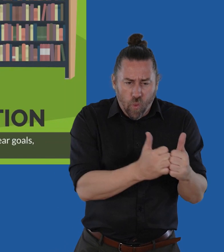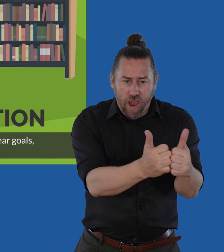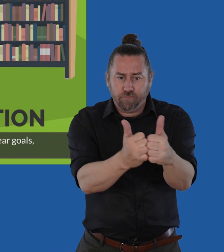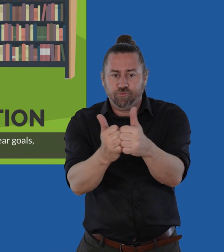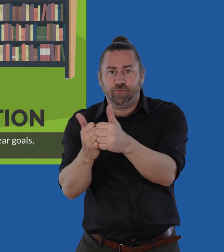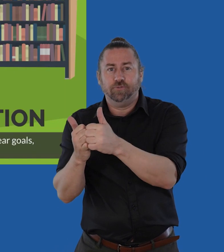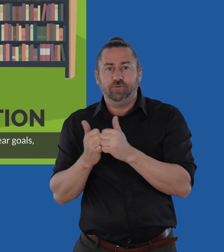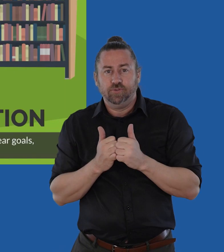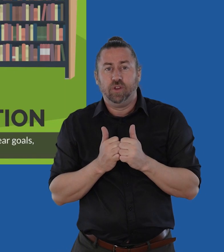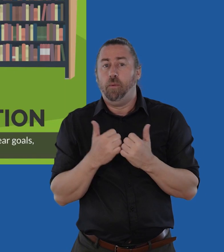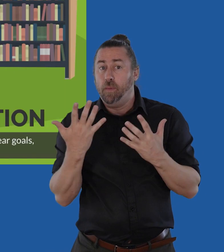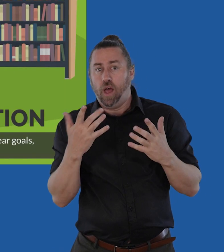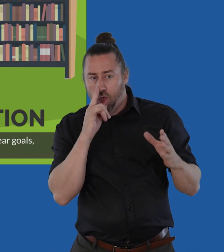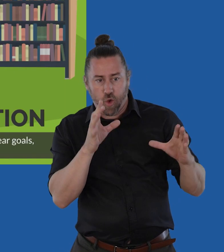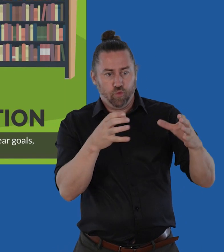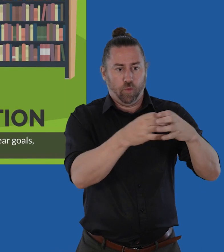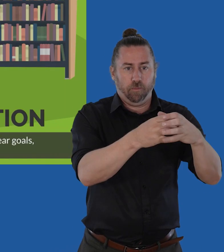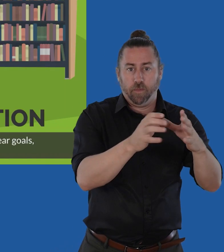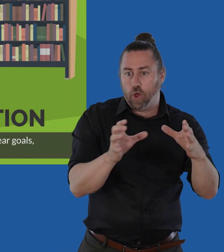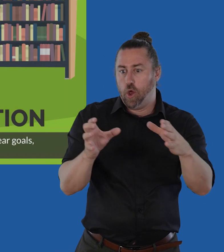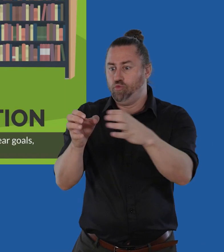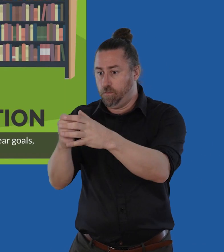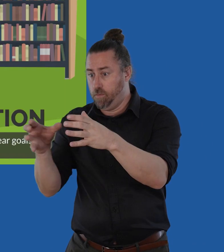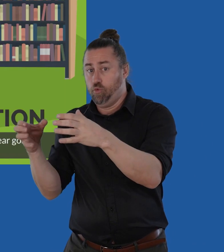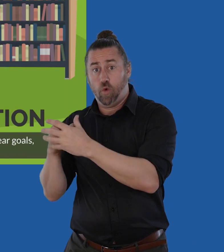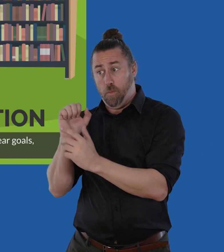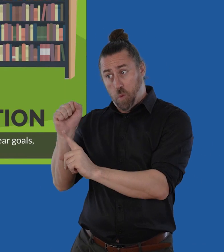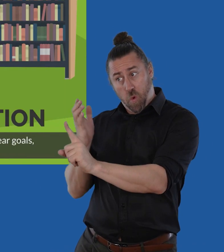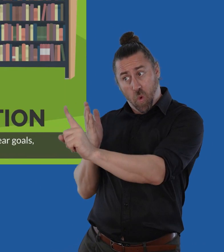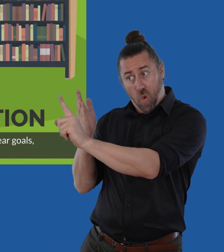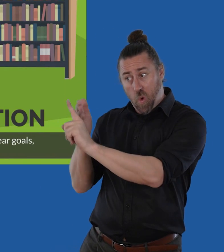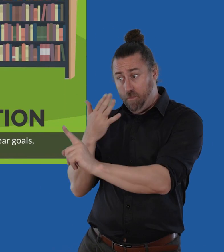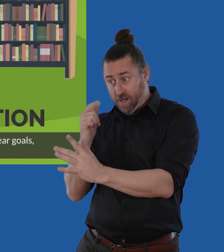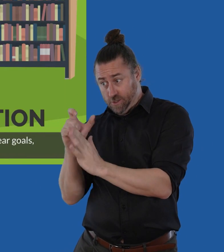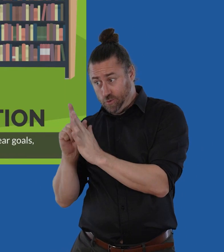of group work with clear goals, roles, and responsibilities.